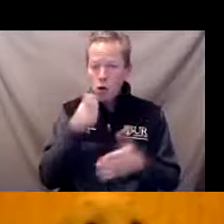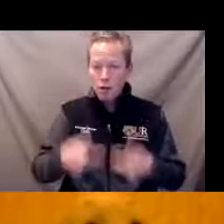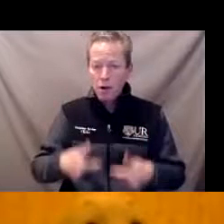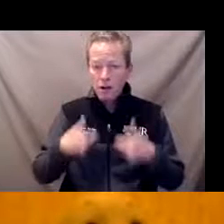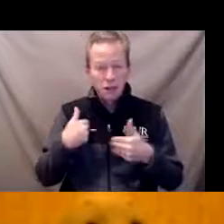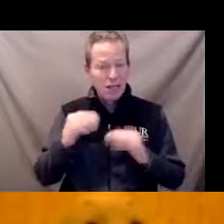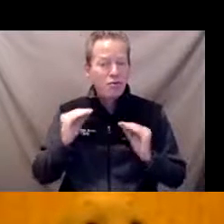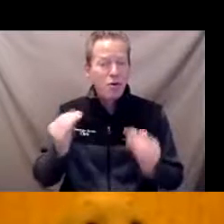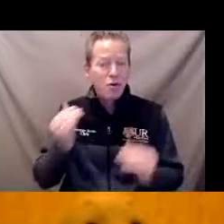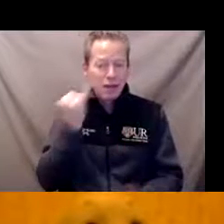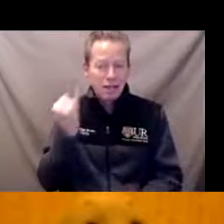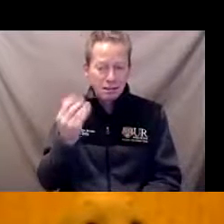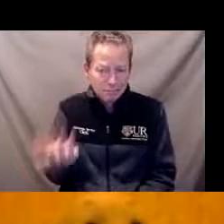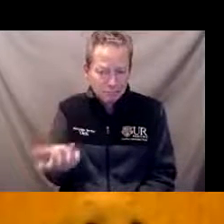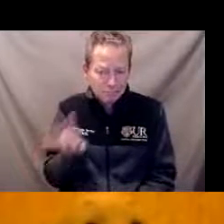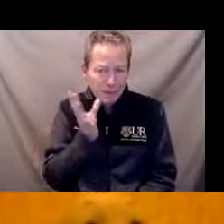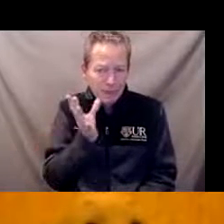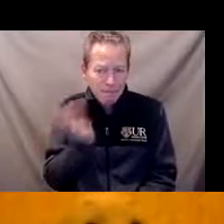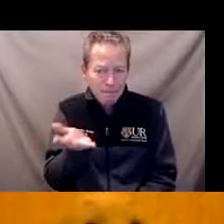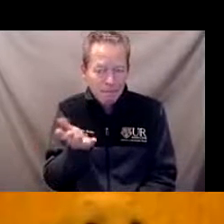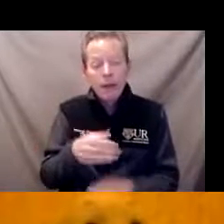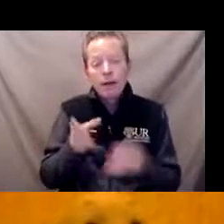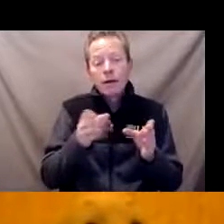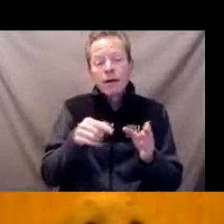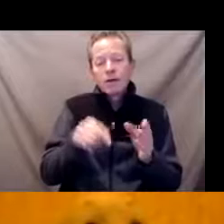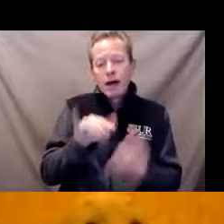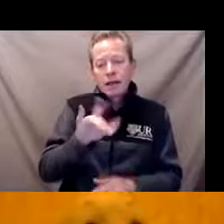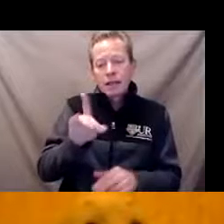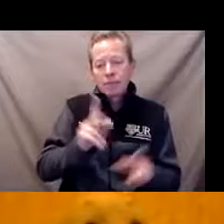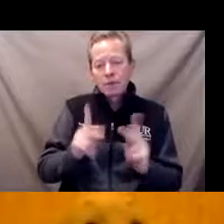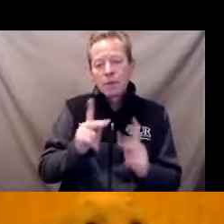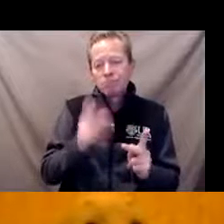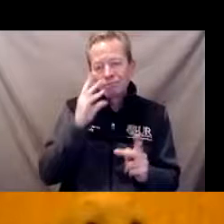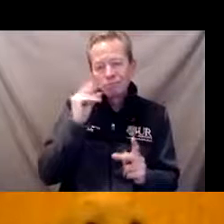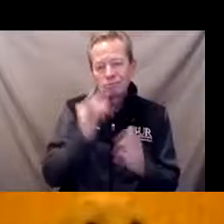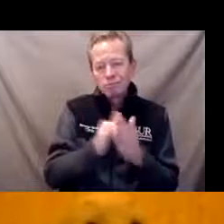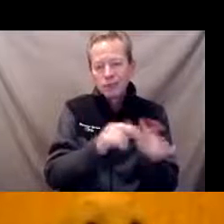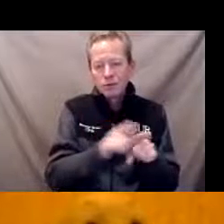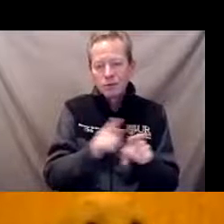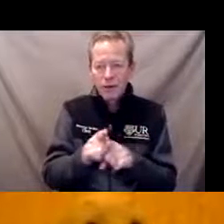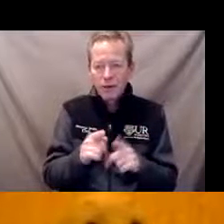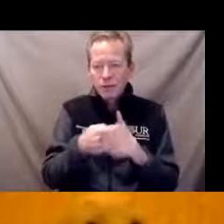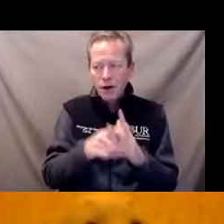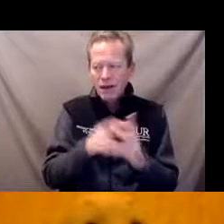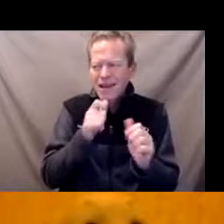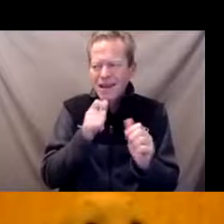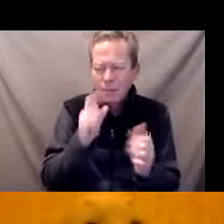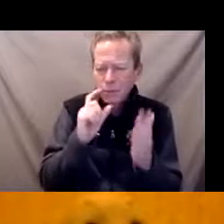these individuals share this as well that they may not have started to not be able to recognize